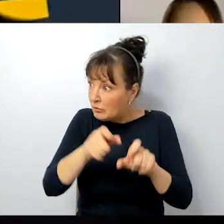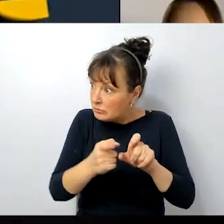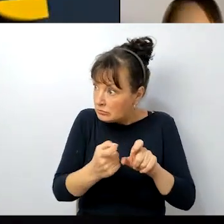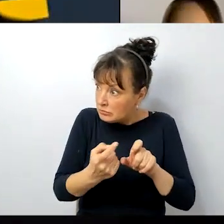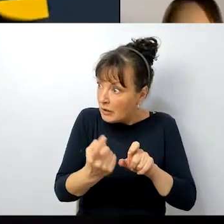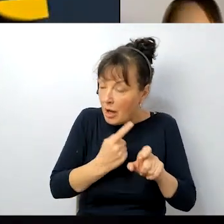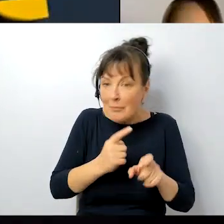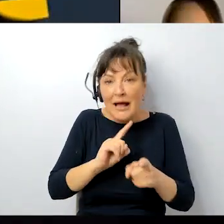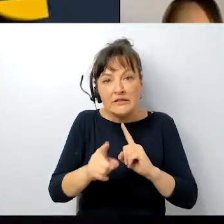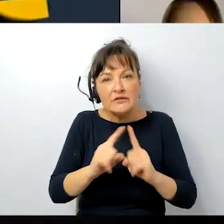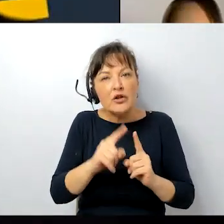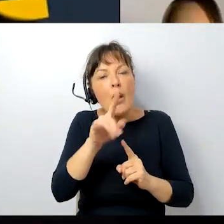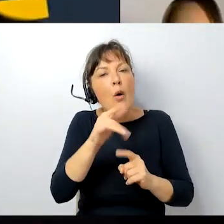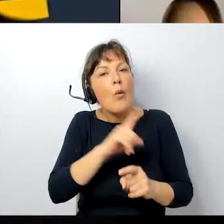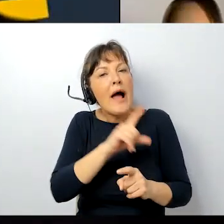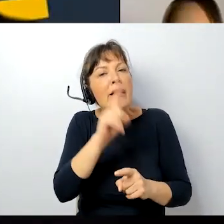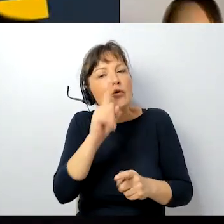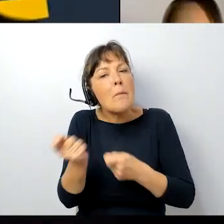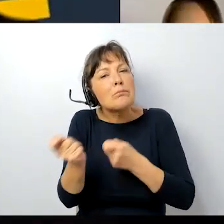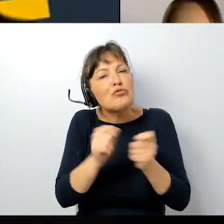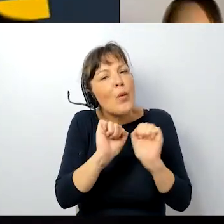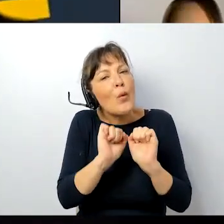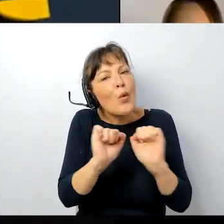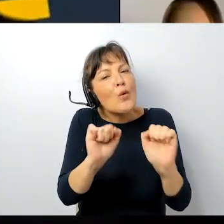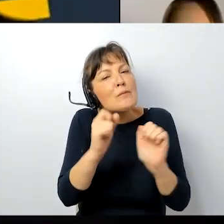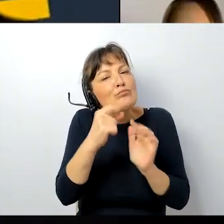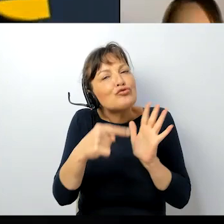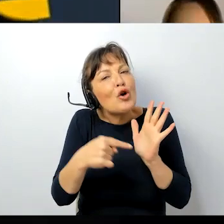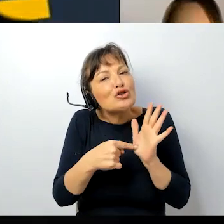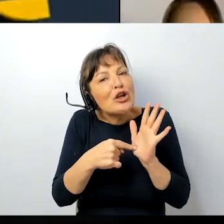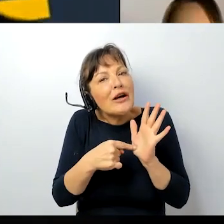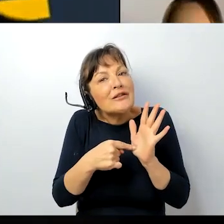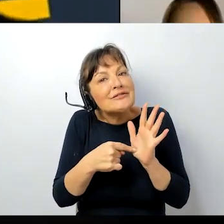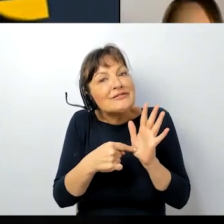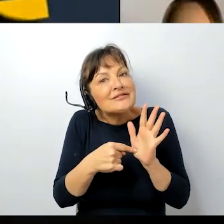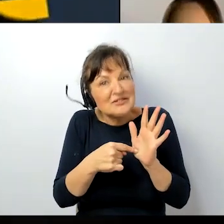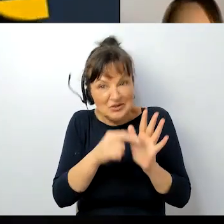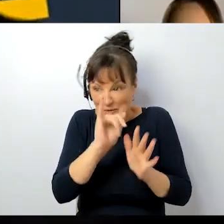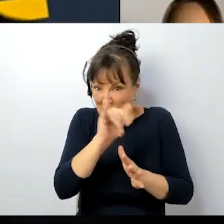have in the past as well asked um people that are coming for interview to bring a